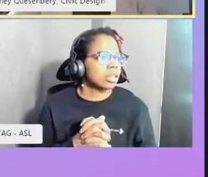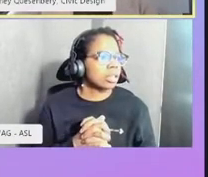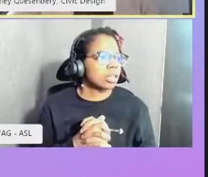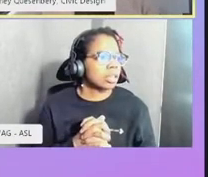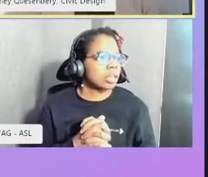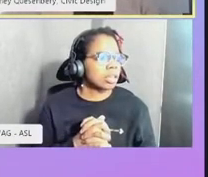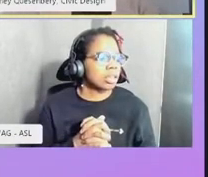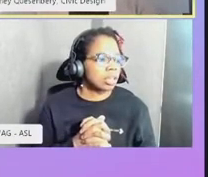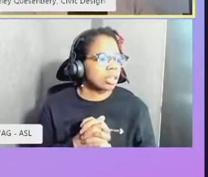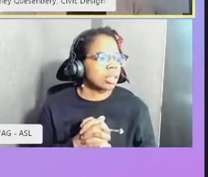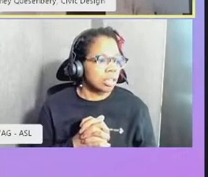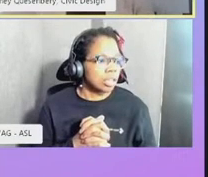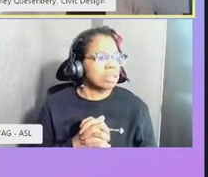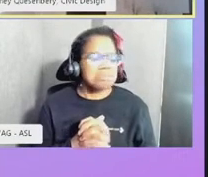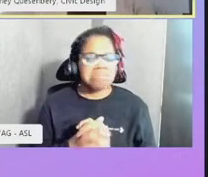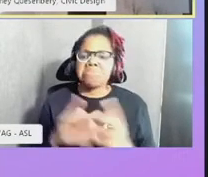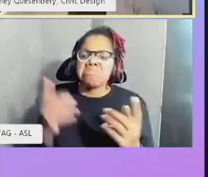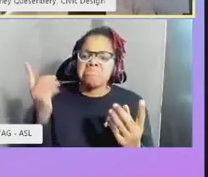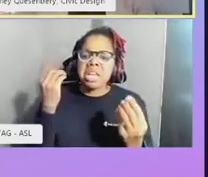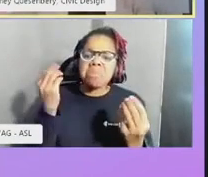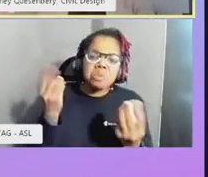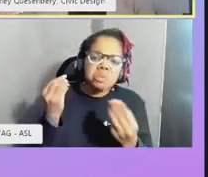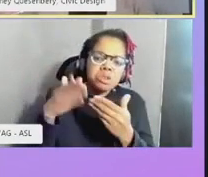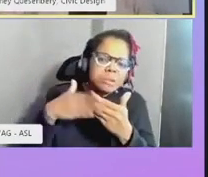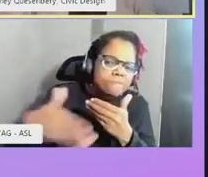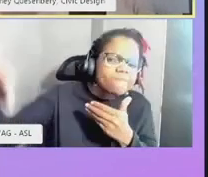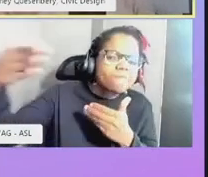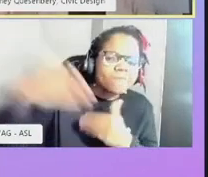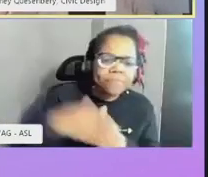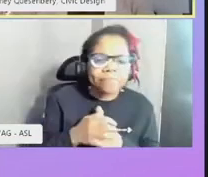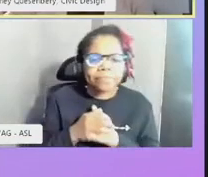country. Twice.